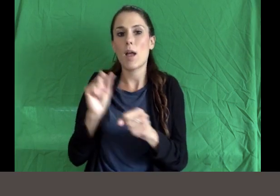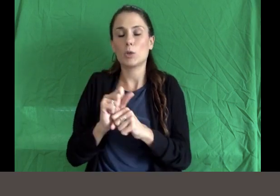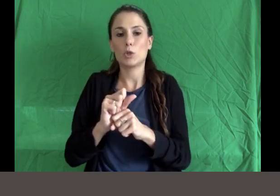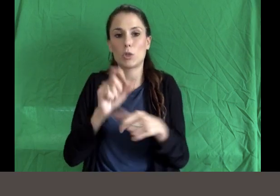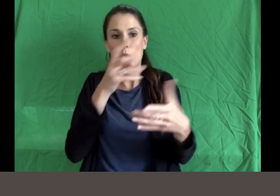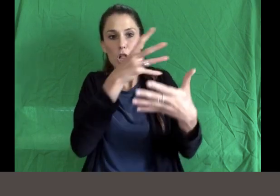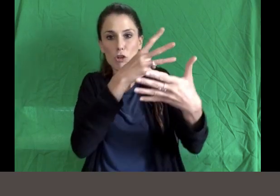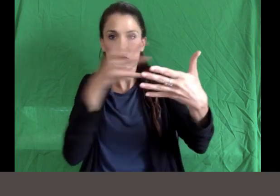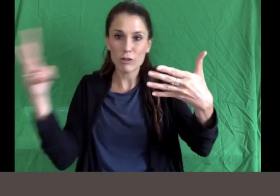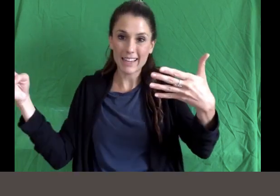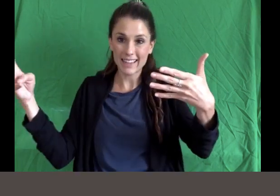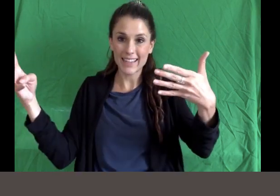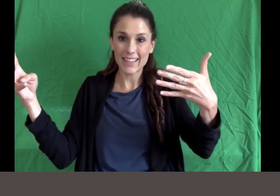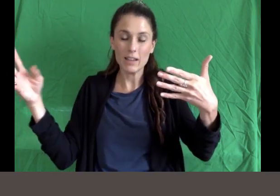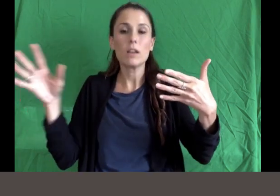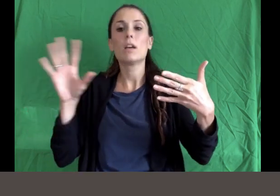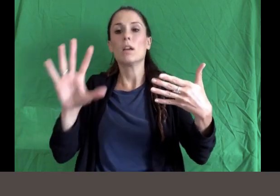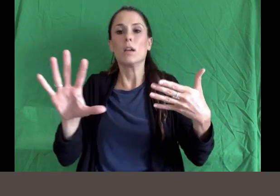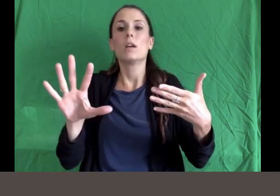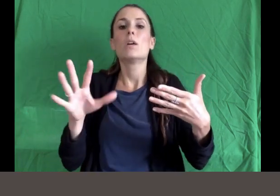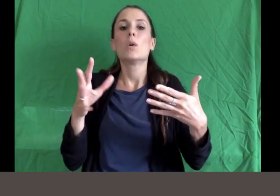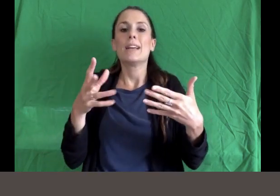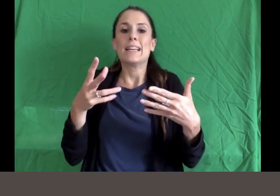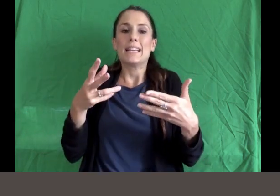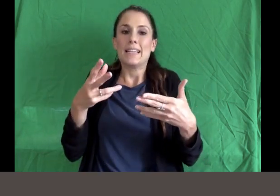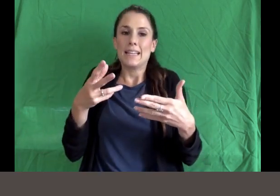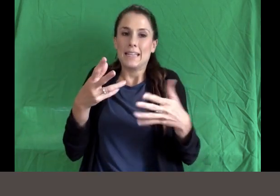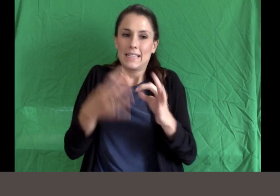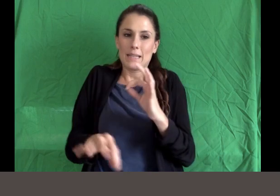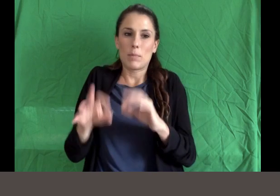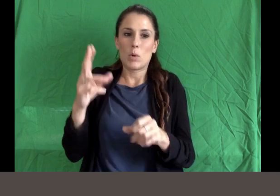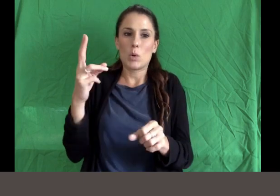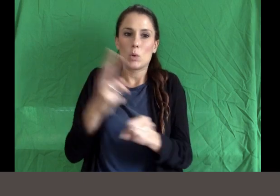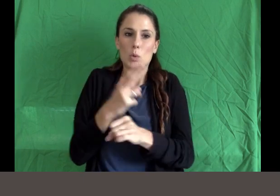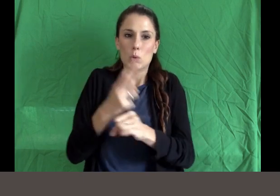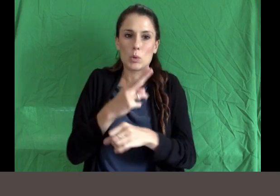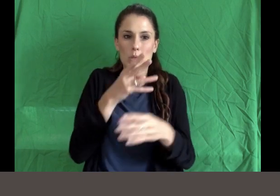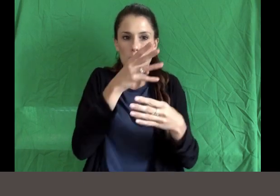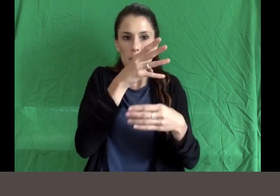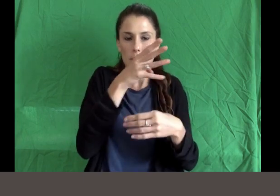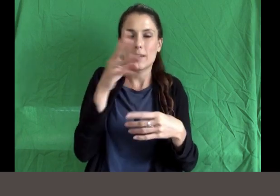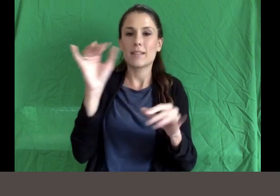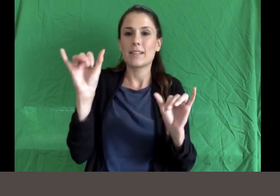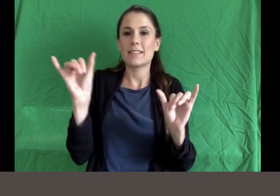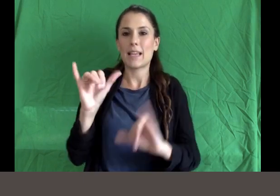but what you can see here is that there is no more real grid that's intrusive on my vision